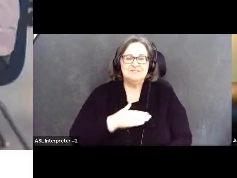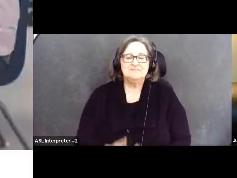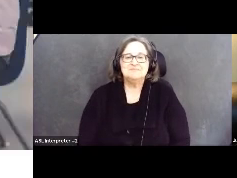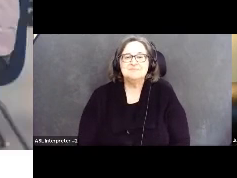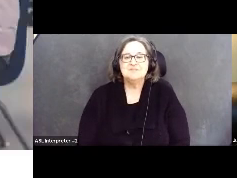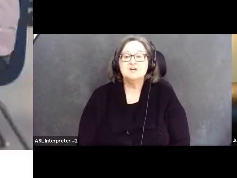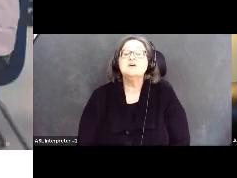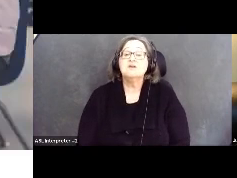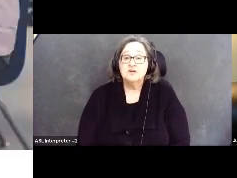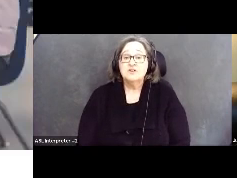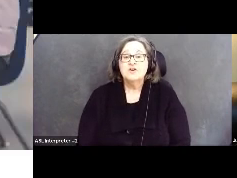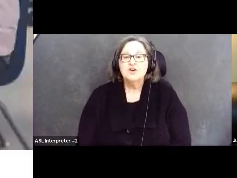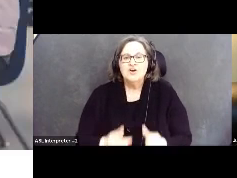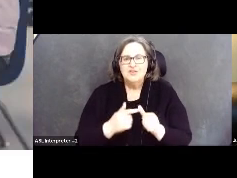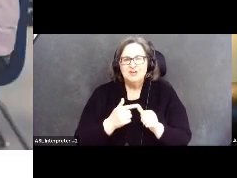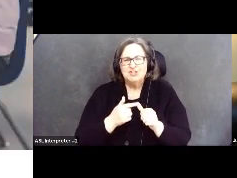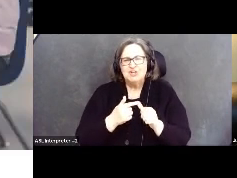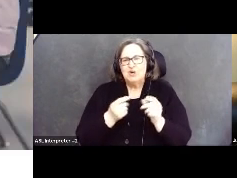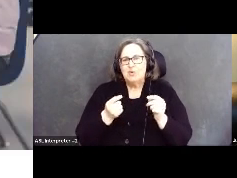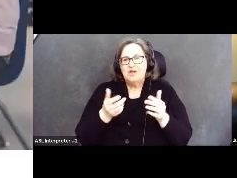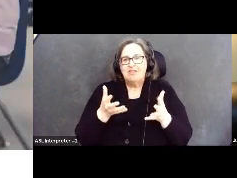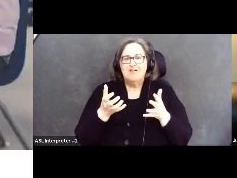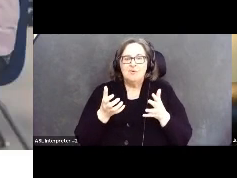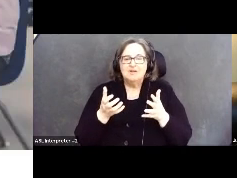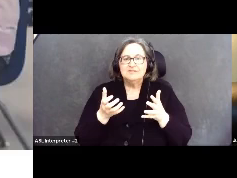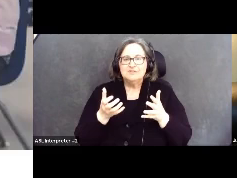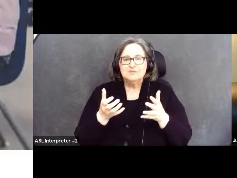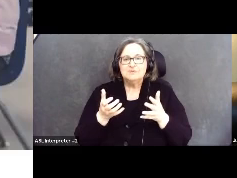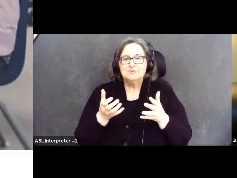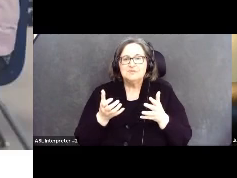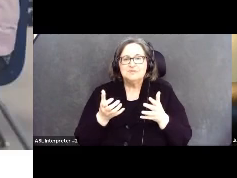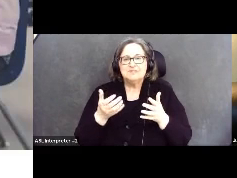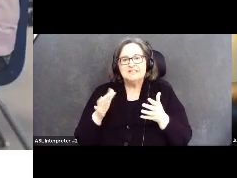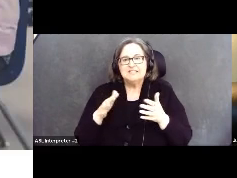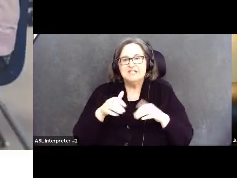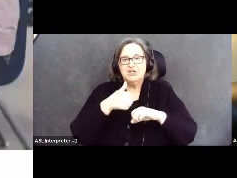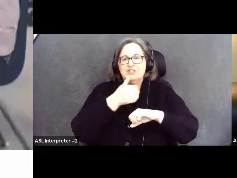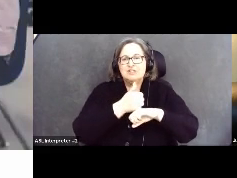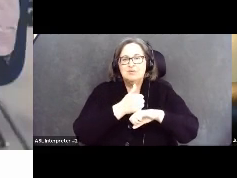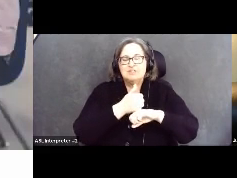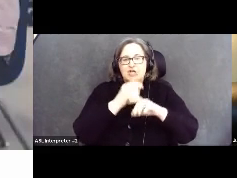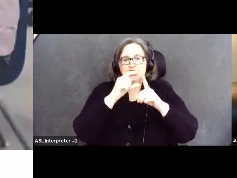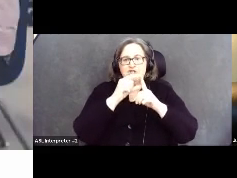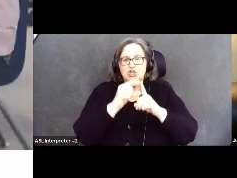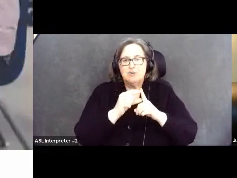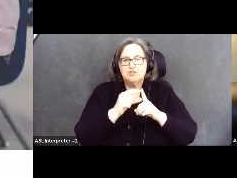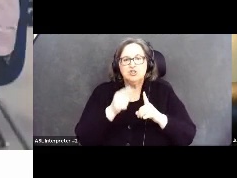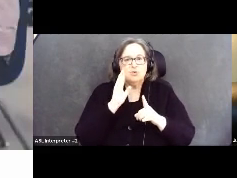Okay. First just real quickly, I wanted to kind of establish some terms that you'll hear a lot in the